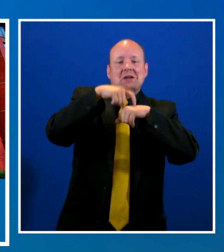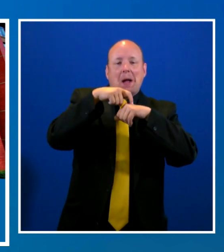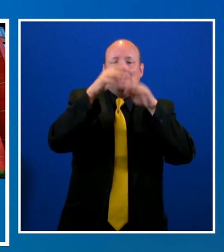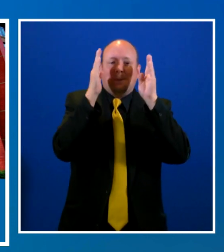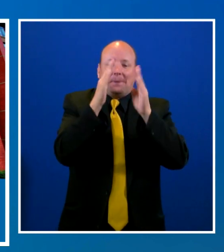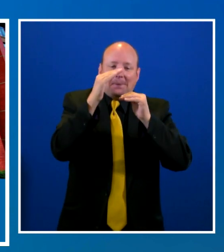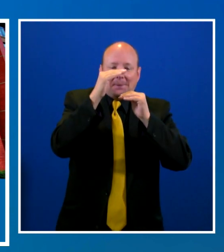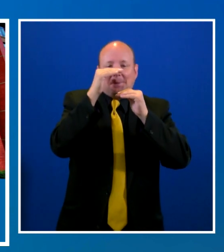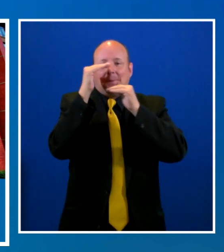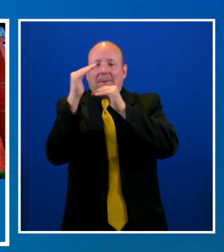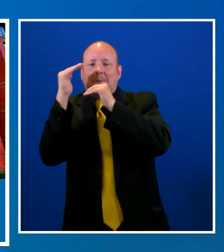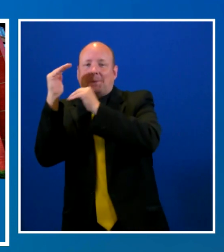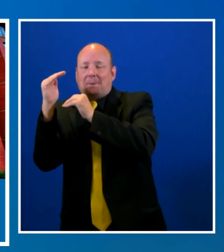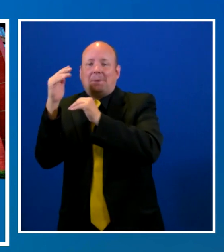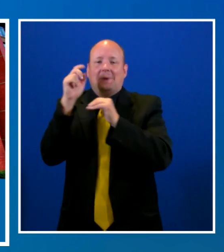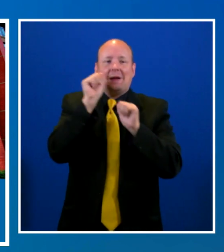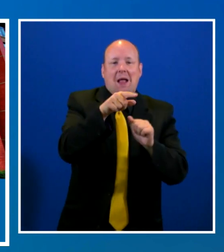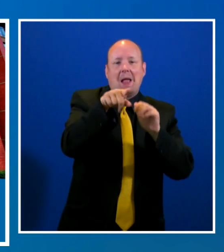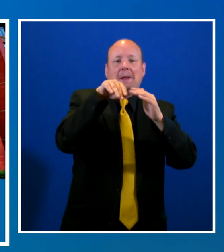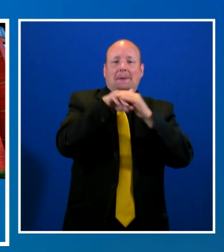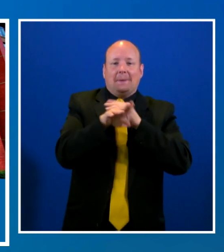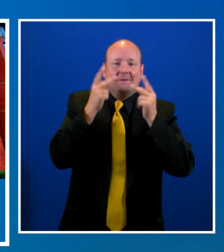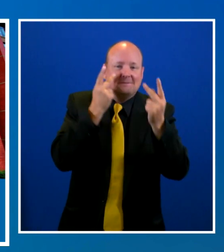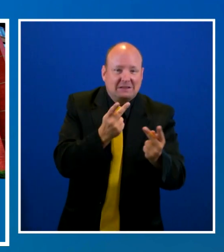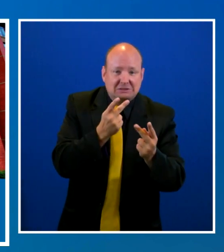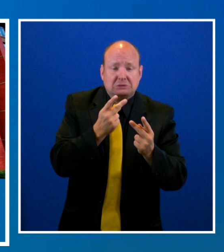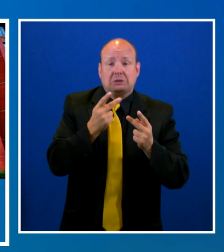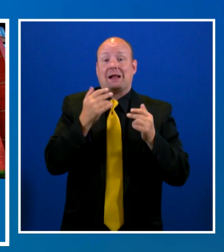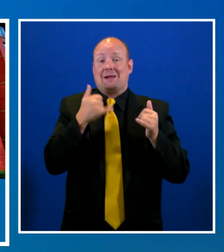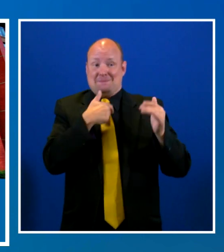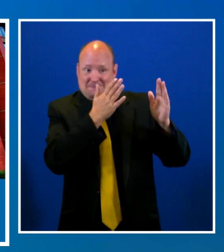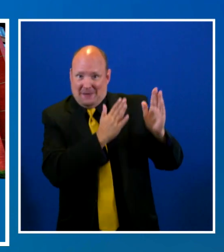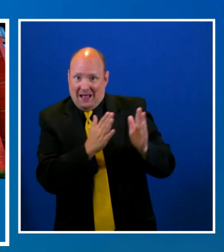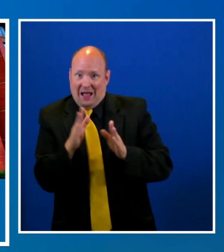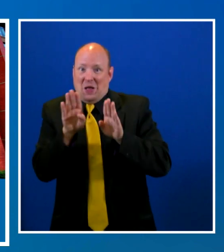While we had planned to expand these hours to include Fridays starting this week.